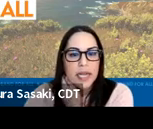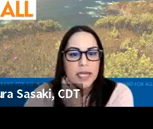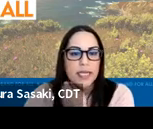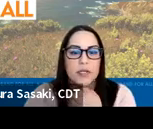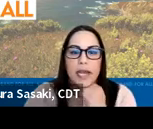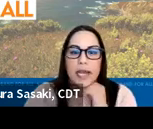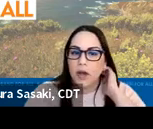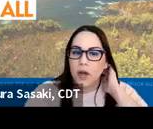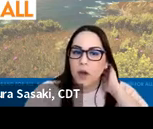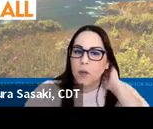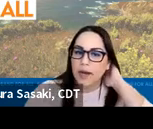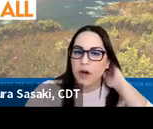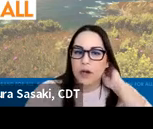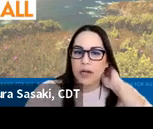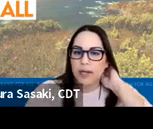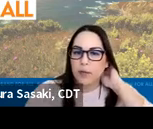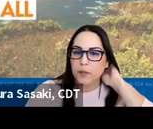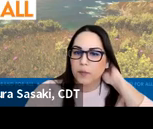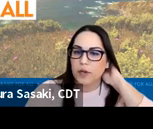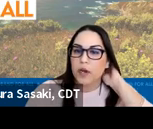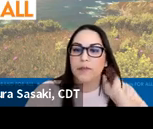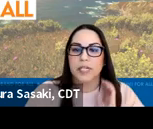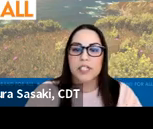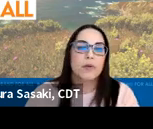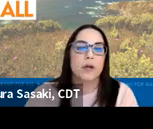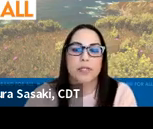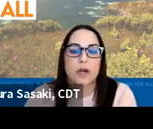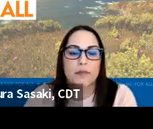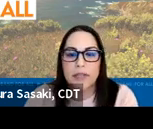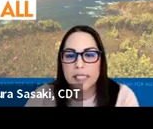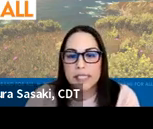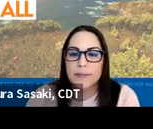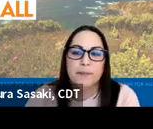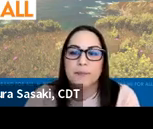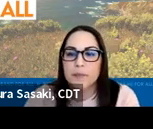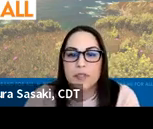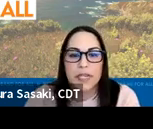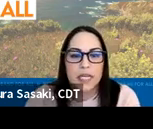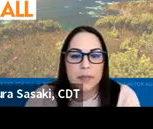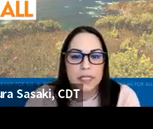and take a look at what our what our conversation prompts are for this the next slide, please.